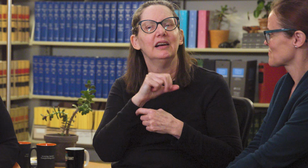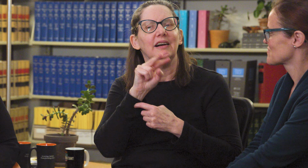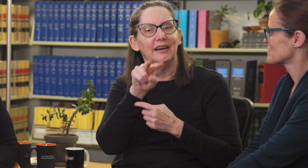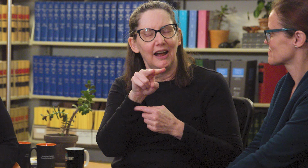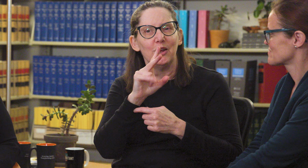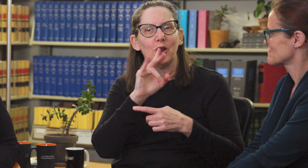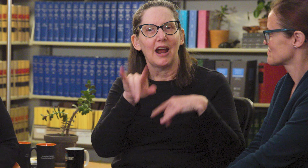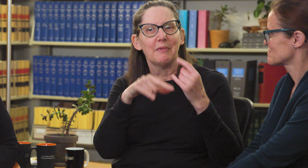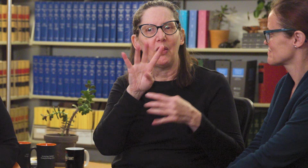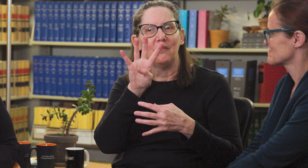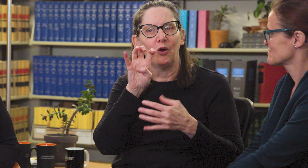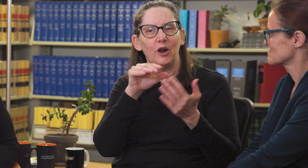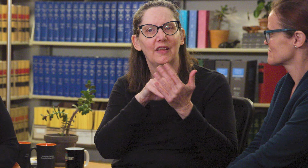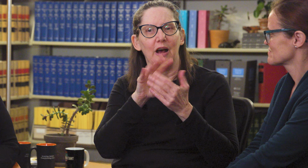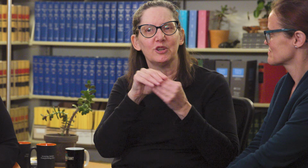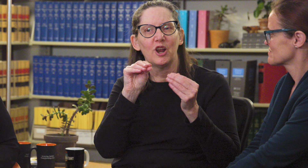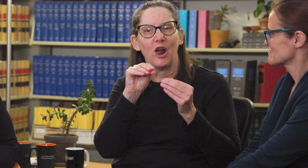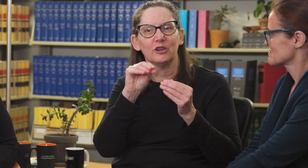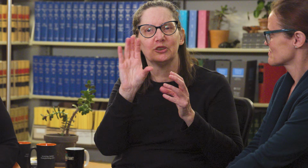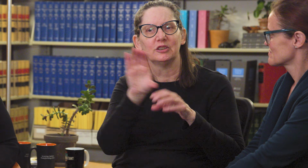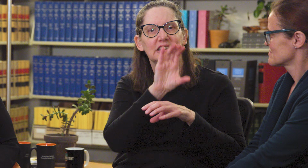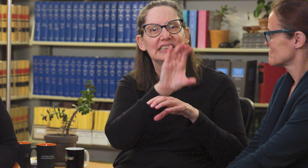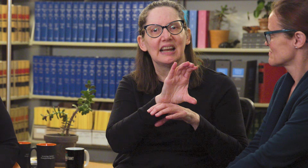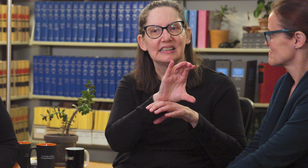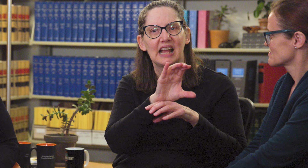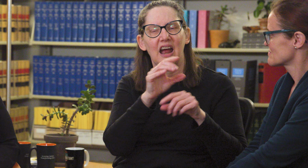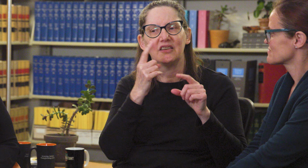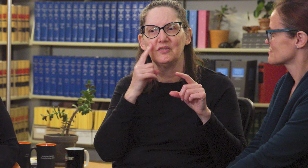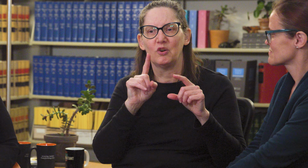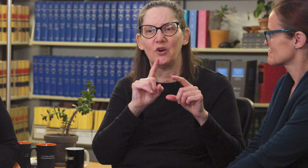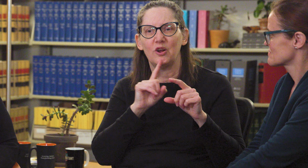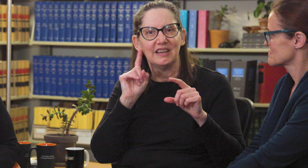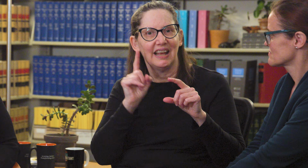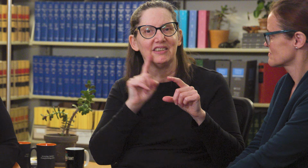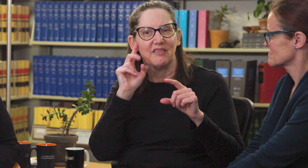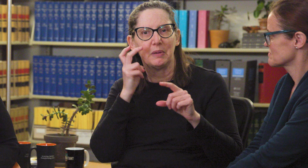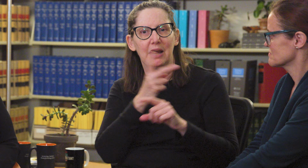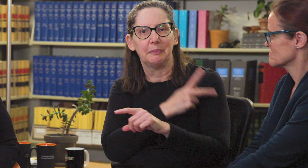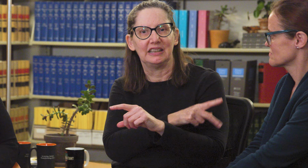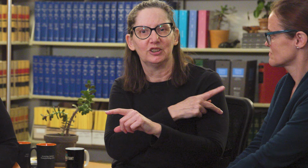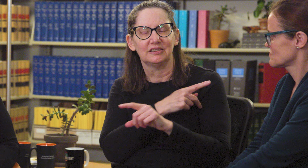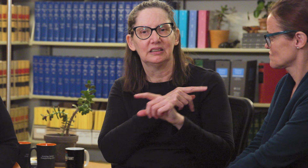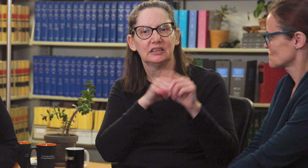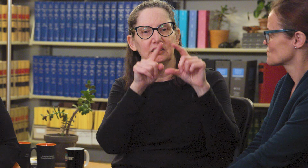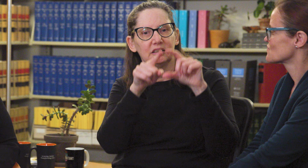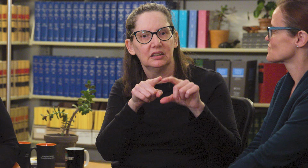I read that it set up a $400,000 compensation fund for Deaf and DeafBlind patients, [Editor’s note: The settlement fund totaled $350,000.]